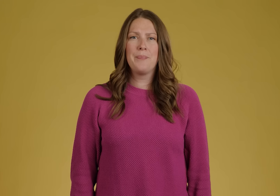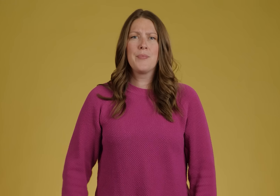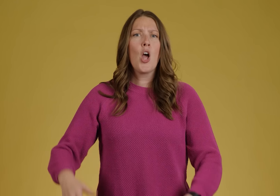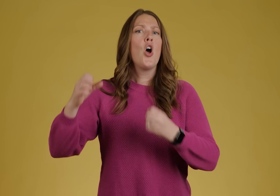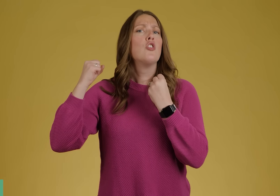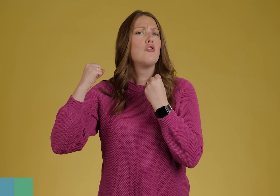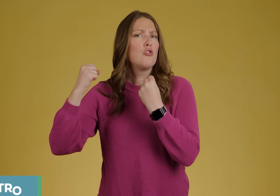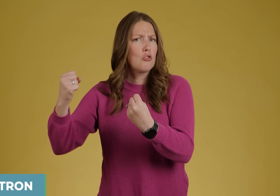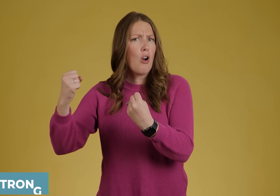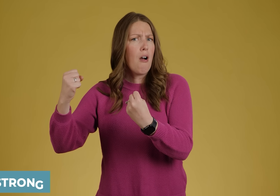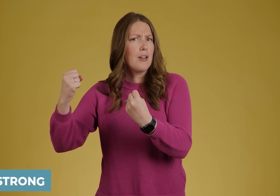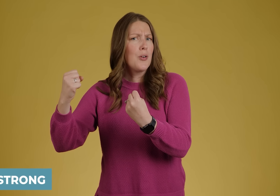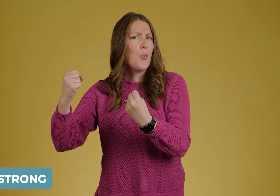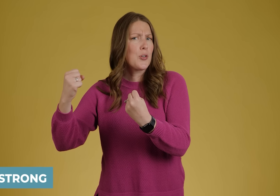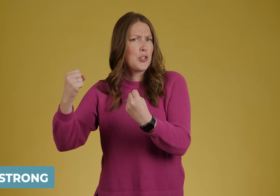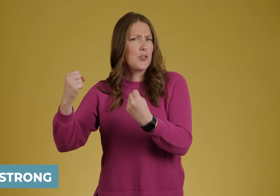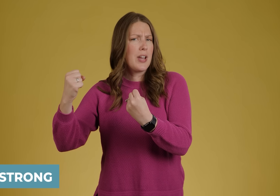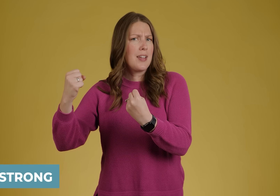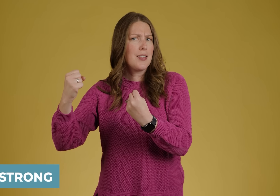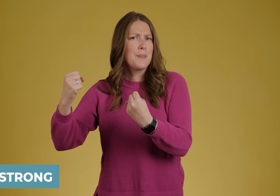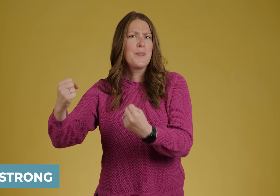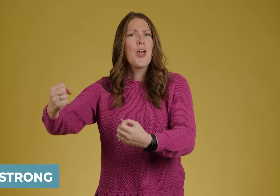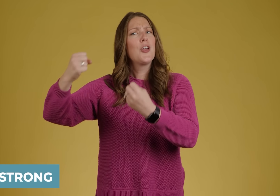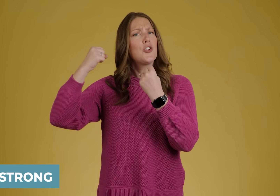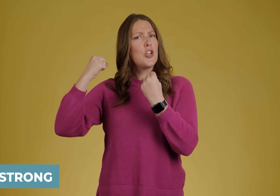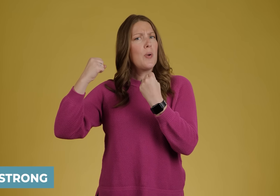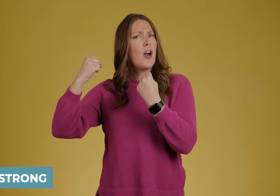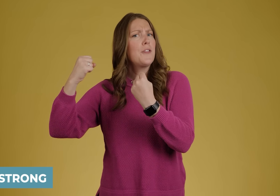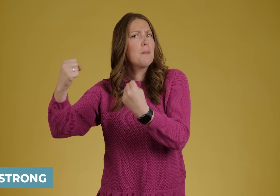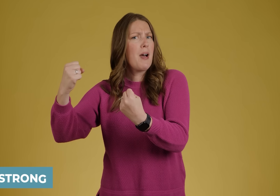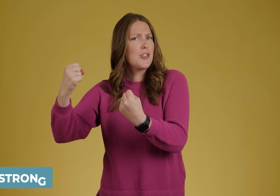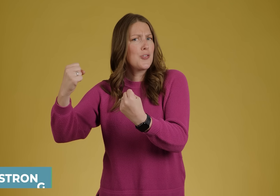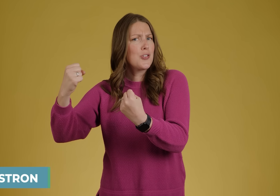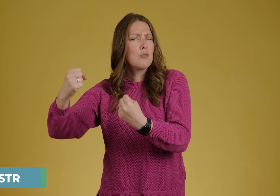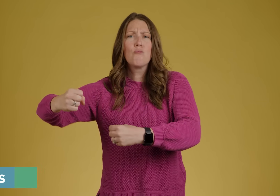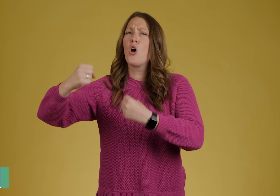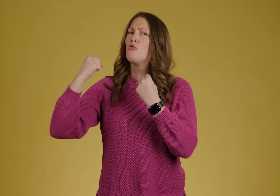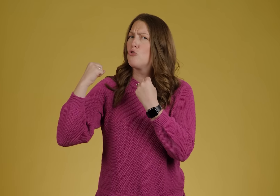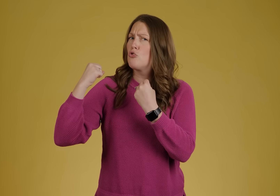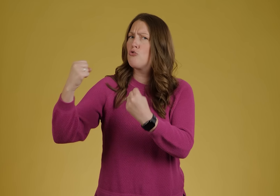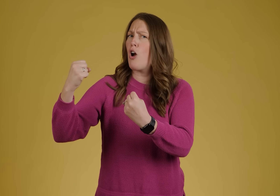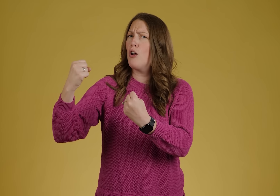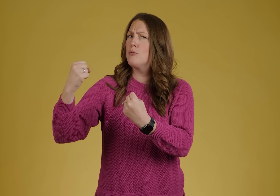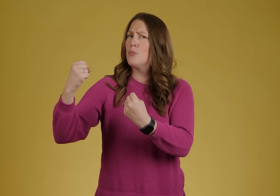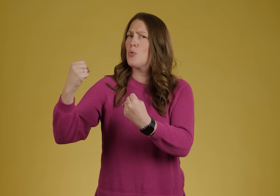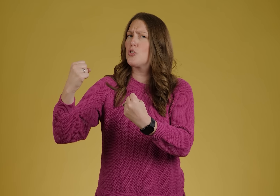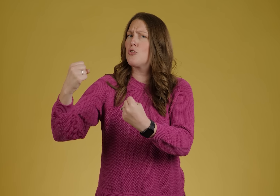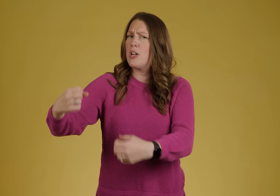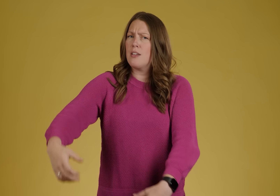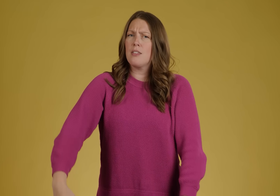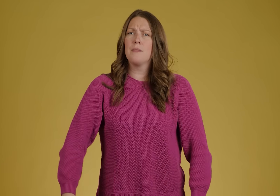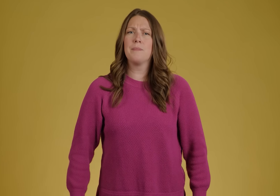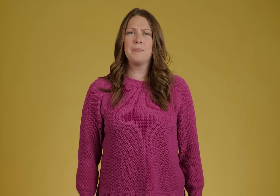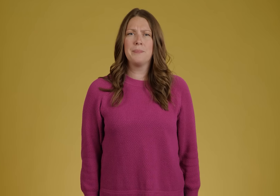Strong or strength You're showing off your muscles Strong or strength